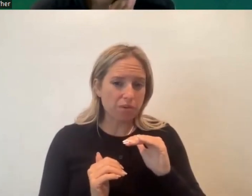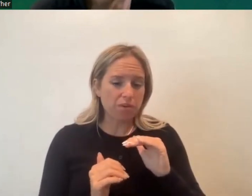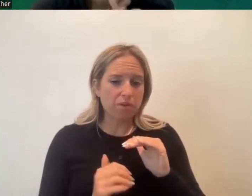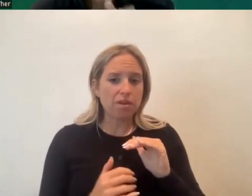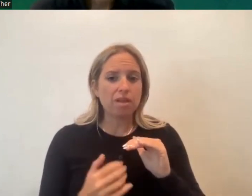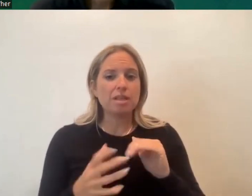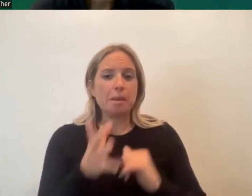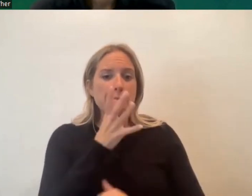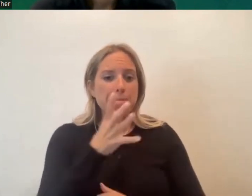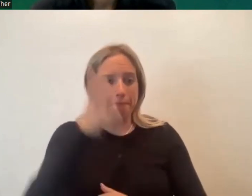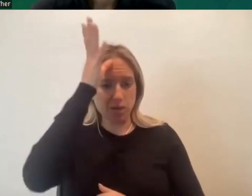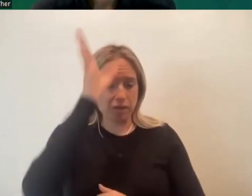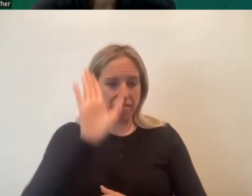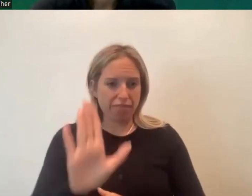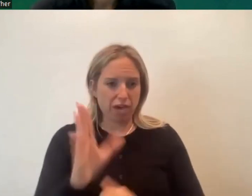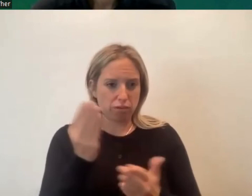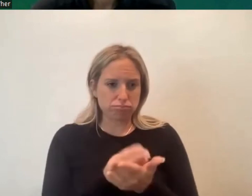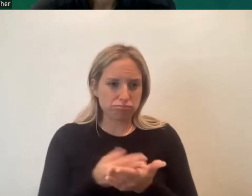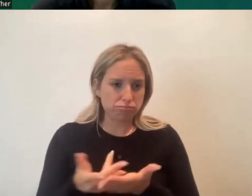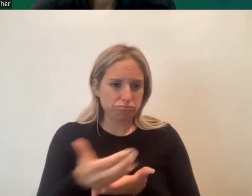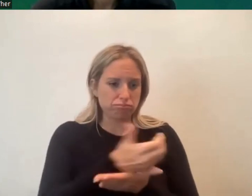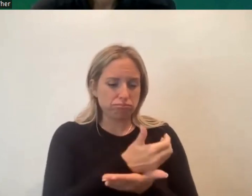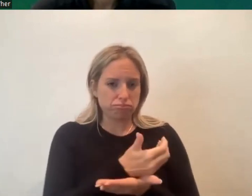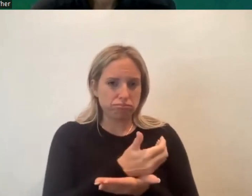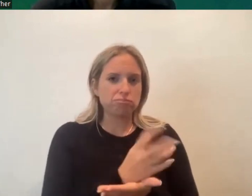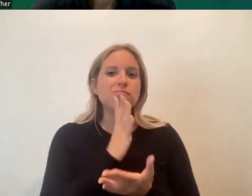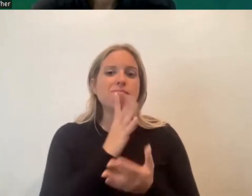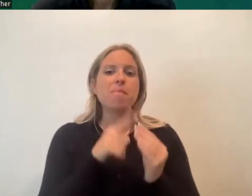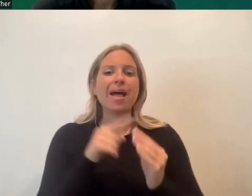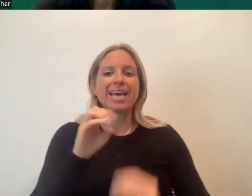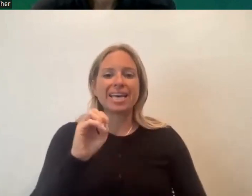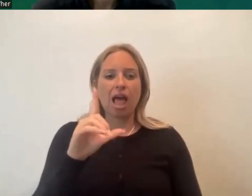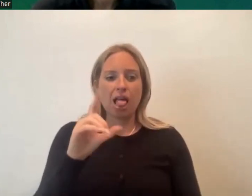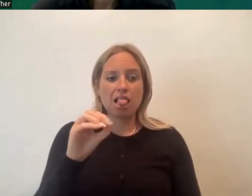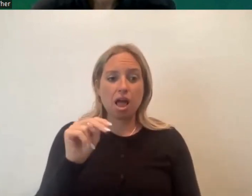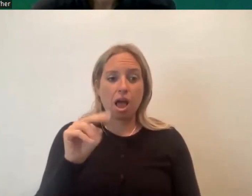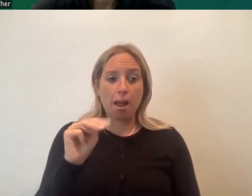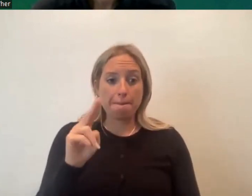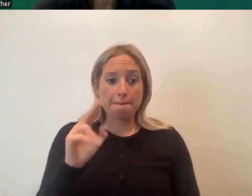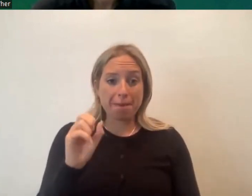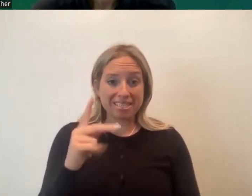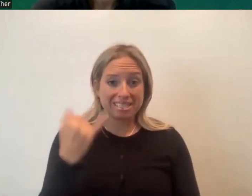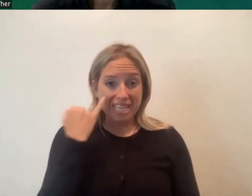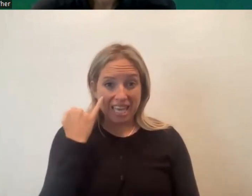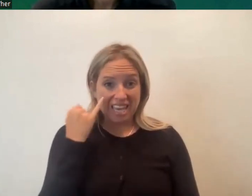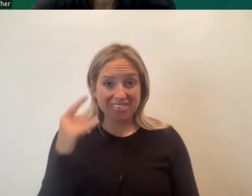So, for example, if talking about Elon Musk, if he still has a minor child, they're probably